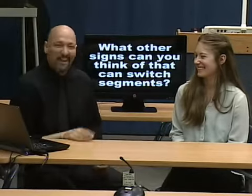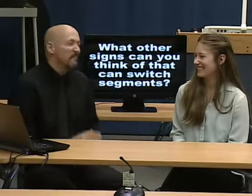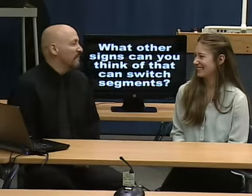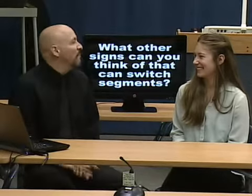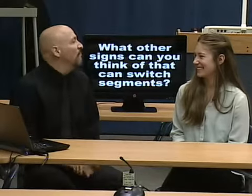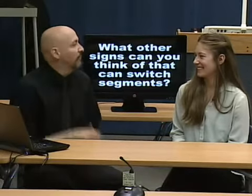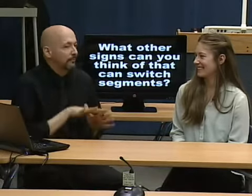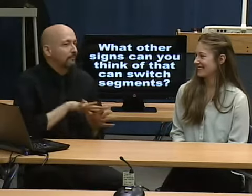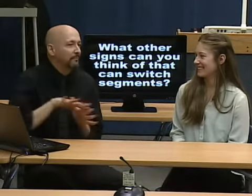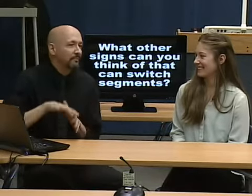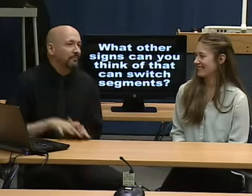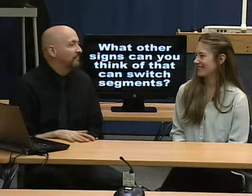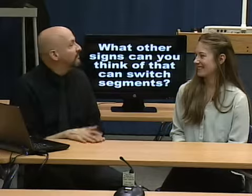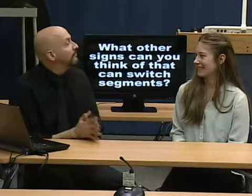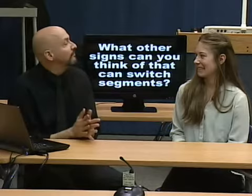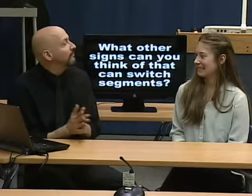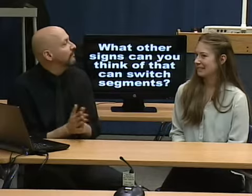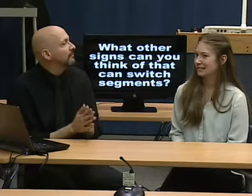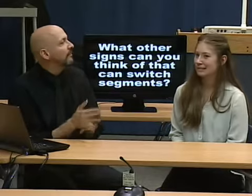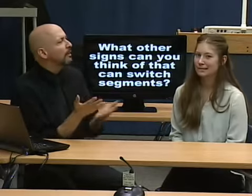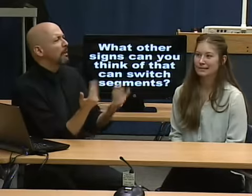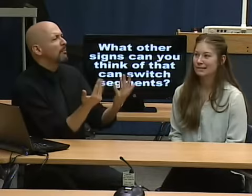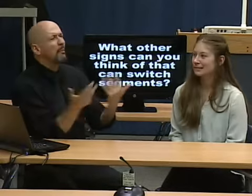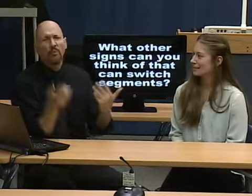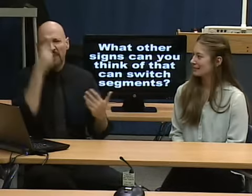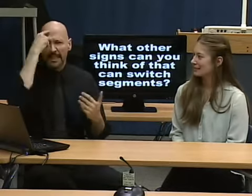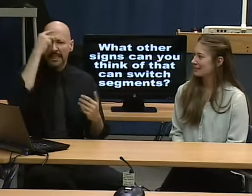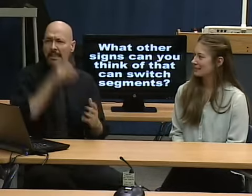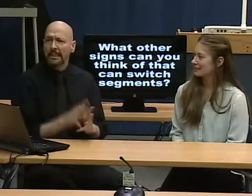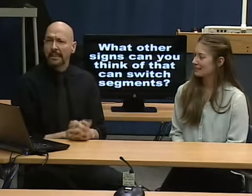That aside. Come on, what do you think?